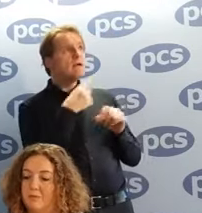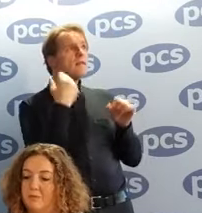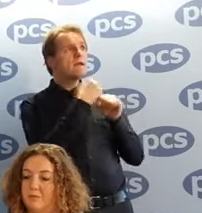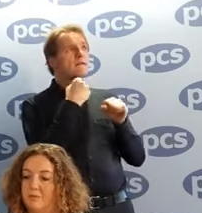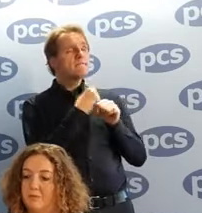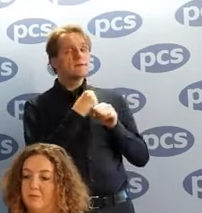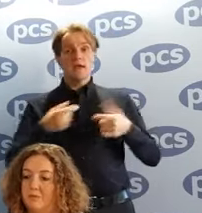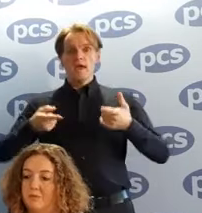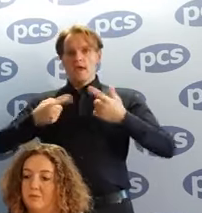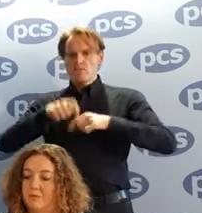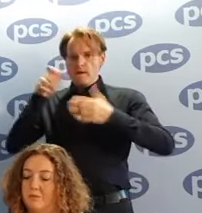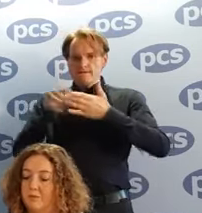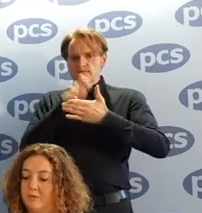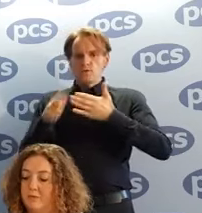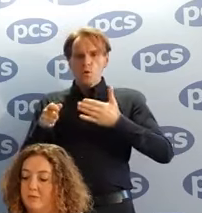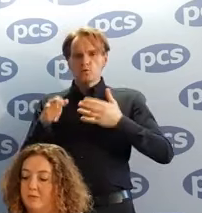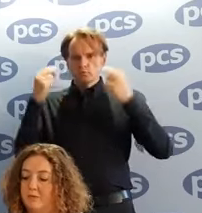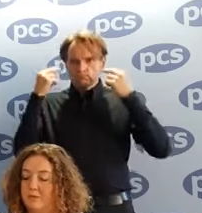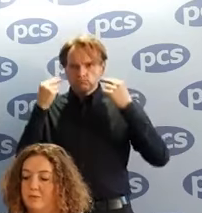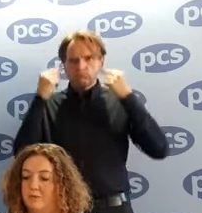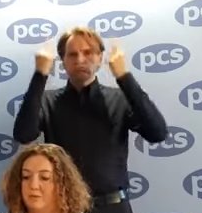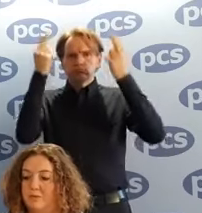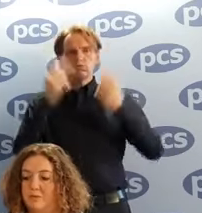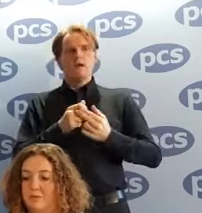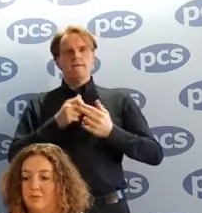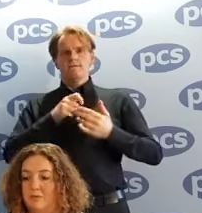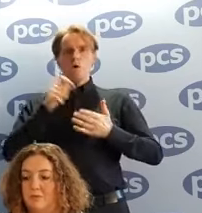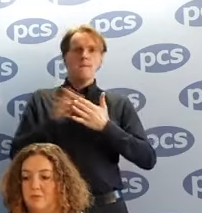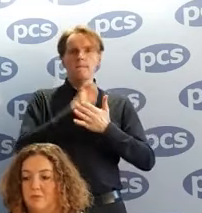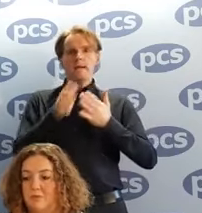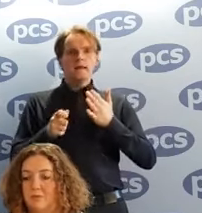move to a ballot then it will be all hands on the deck following that in